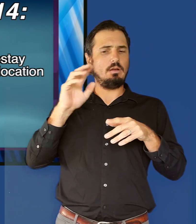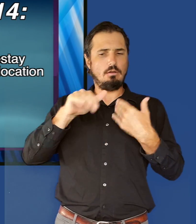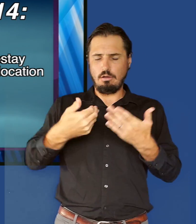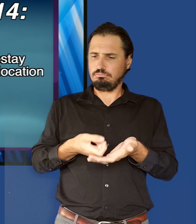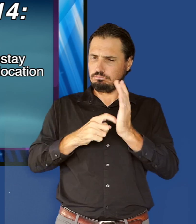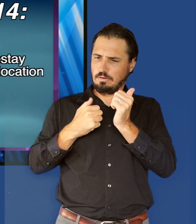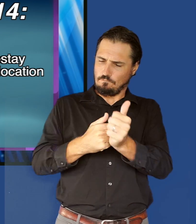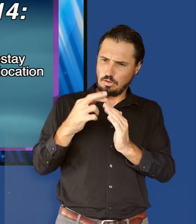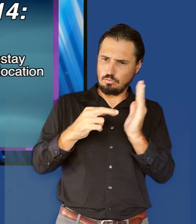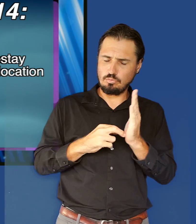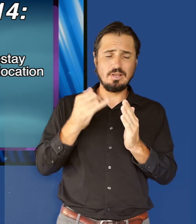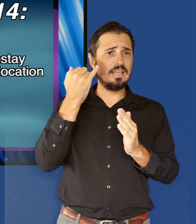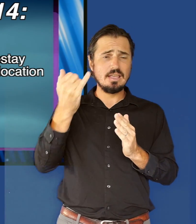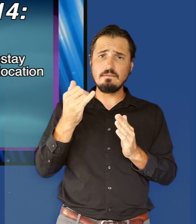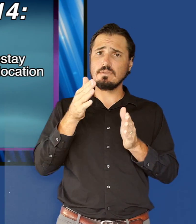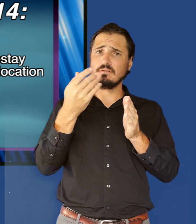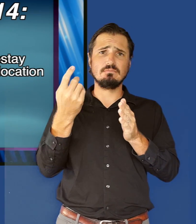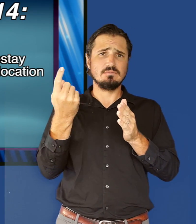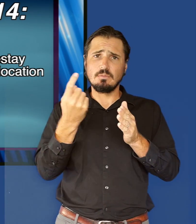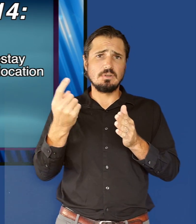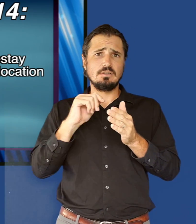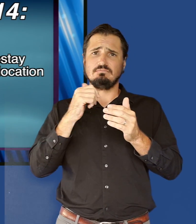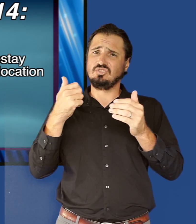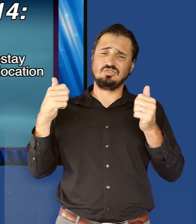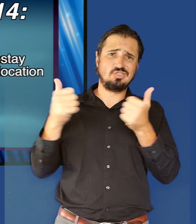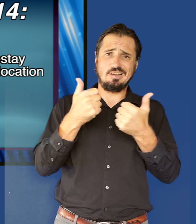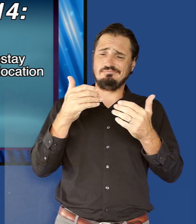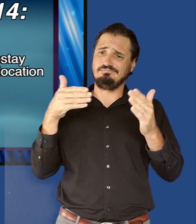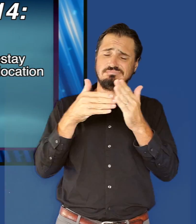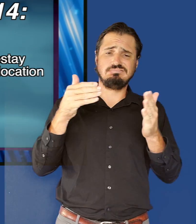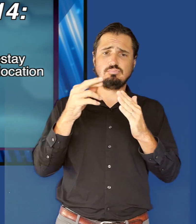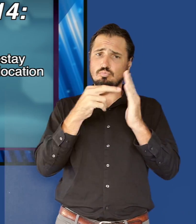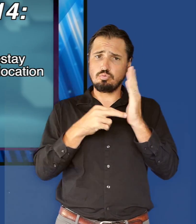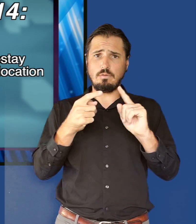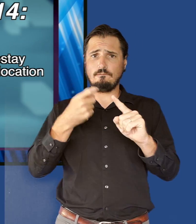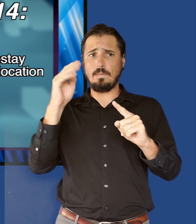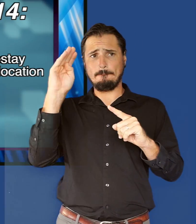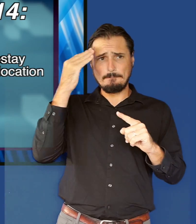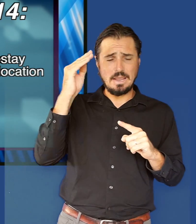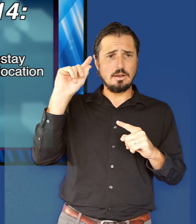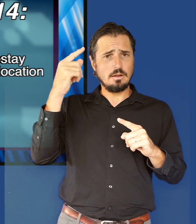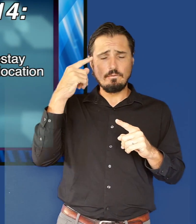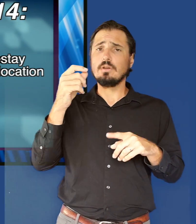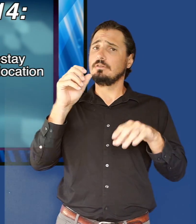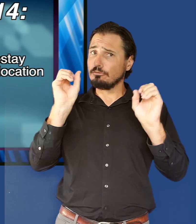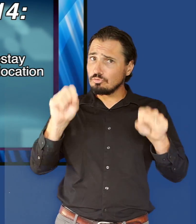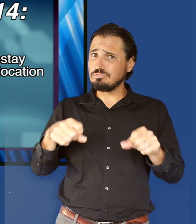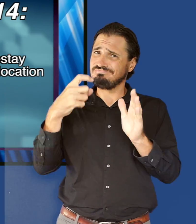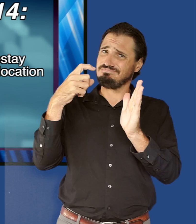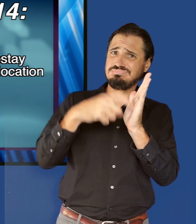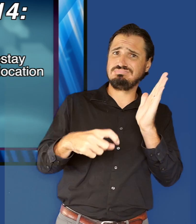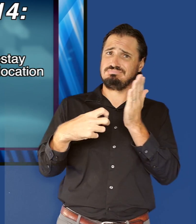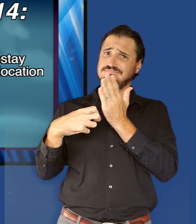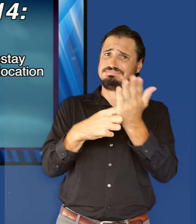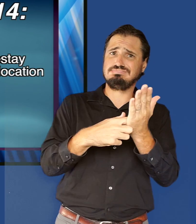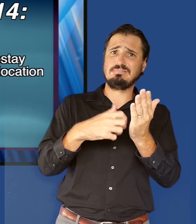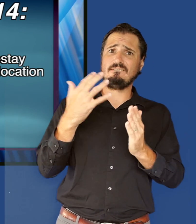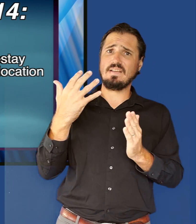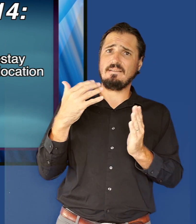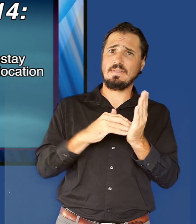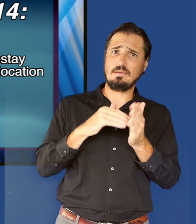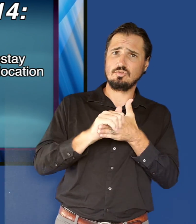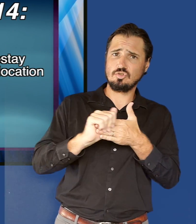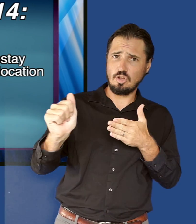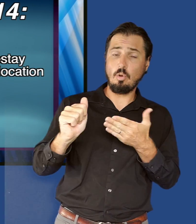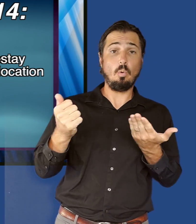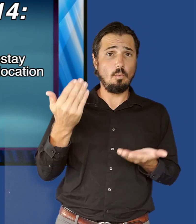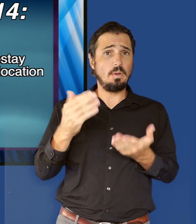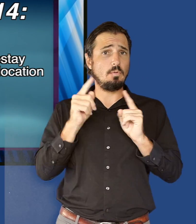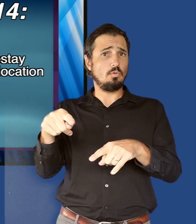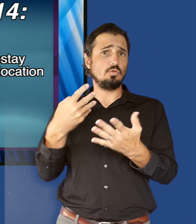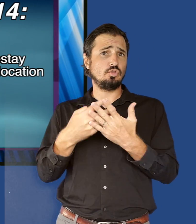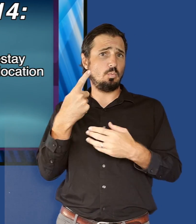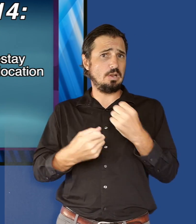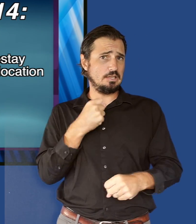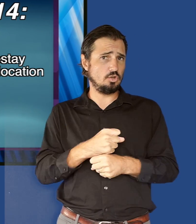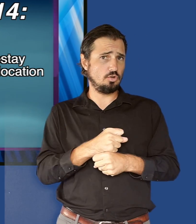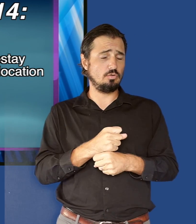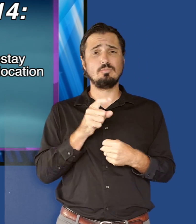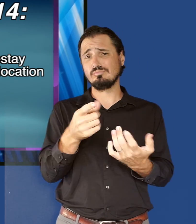Any person violating any rule of the governor or mayor, if convicted, could face a fine of up to $5,000 or a serve up to a year in jail.